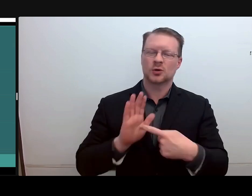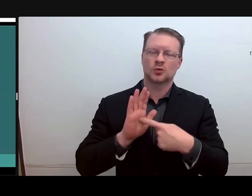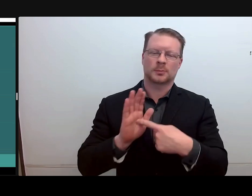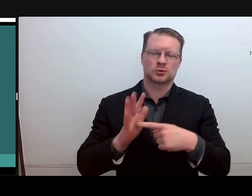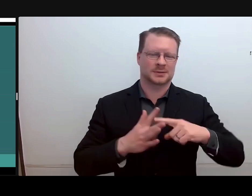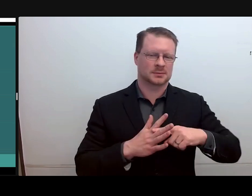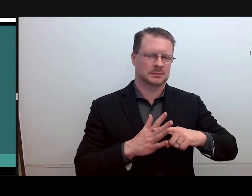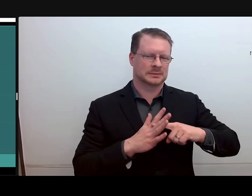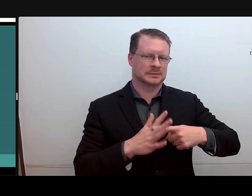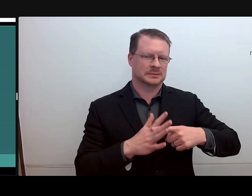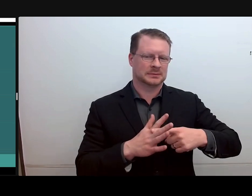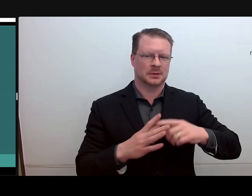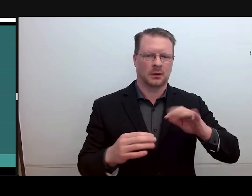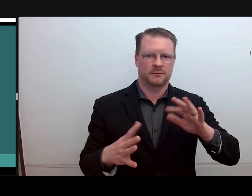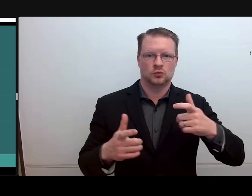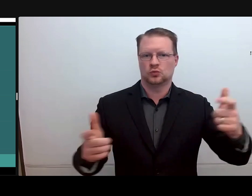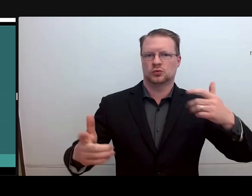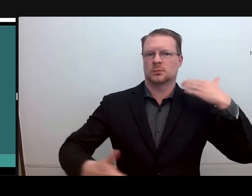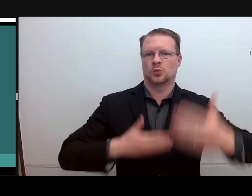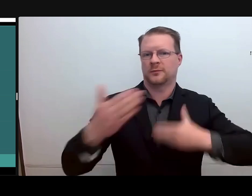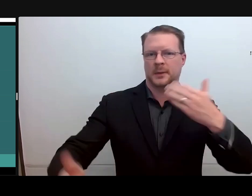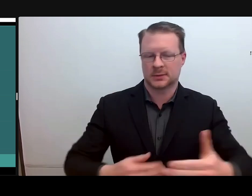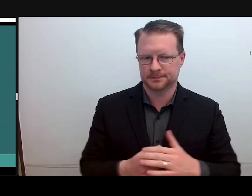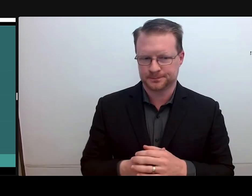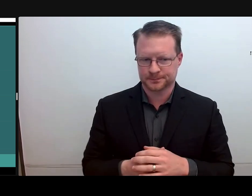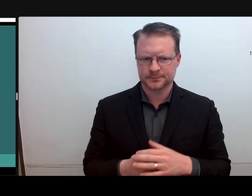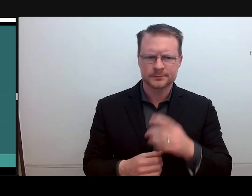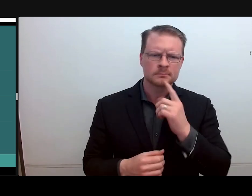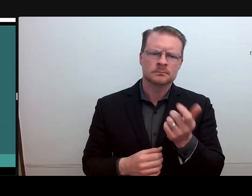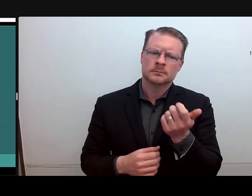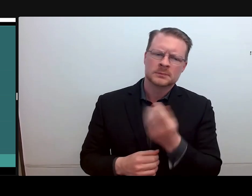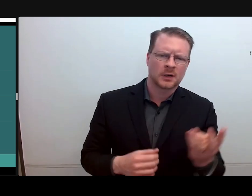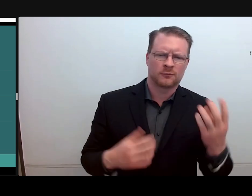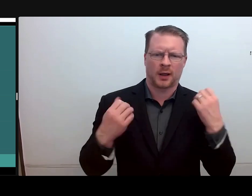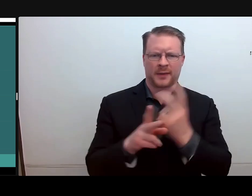but for me, this represents the beginning of a huge movement.